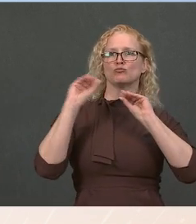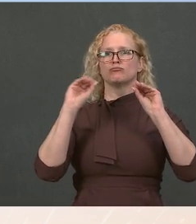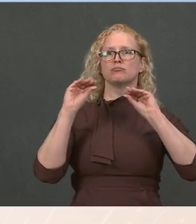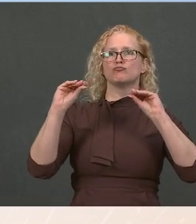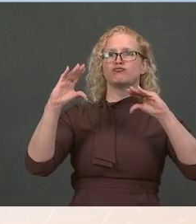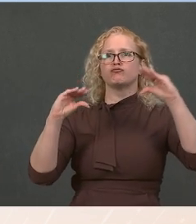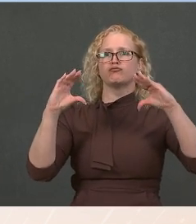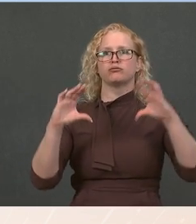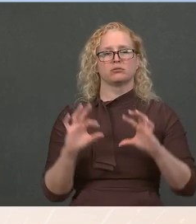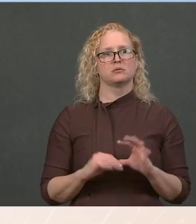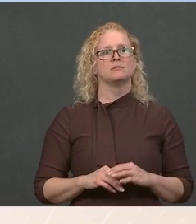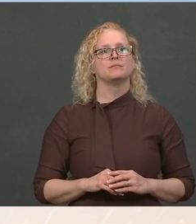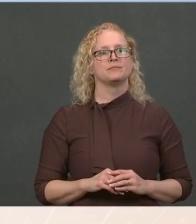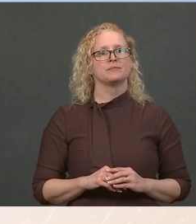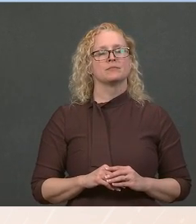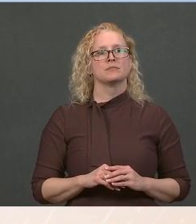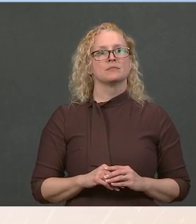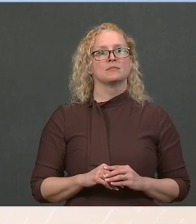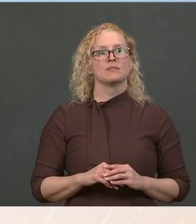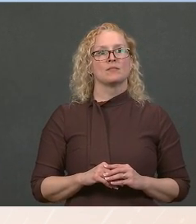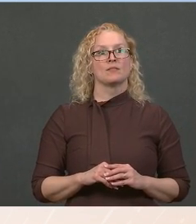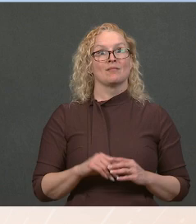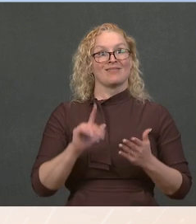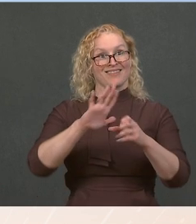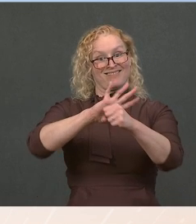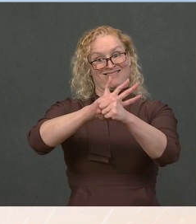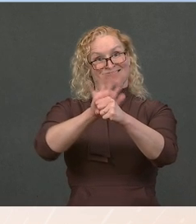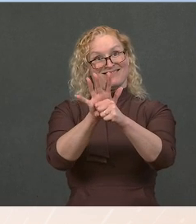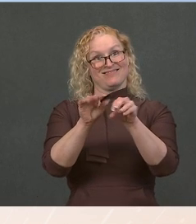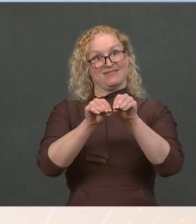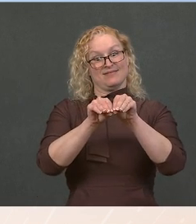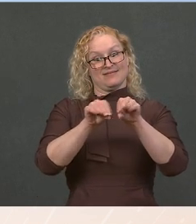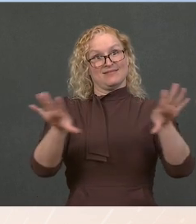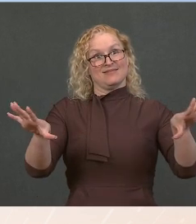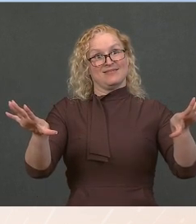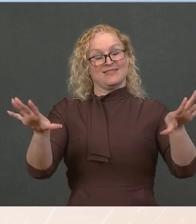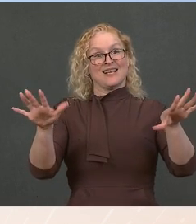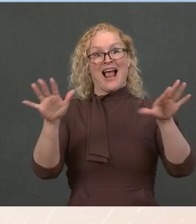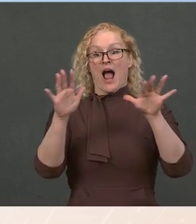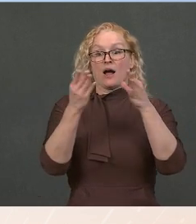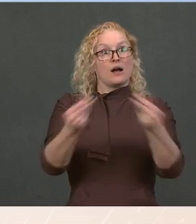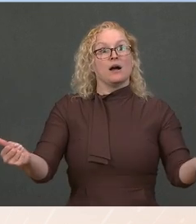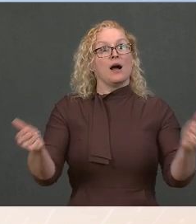this pandemic behind us and move past it is if we continue to get people vaccinated.